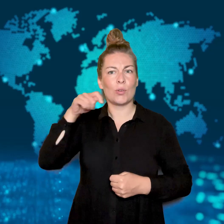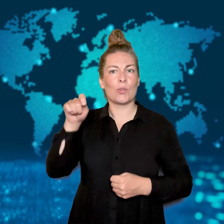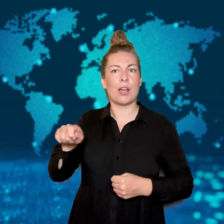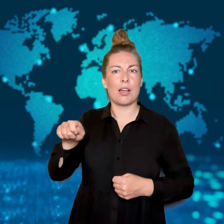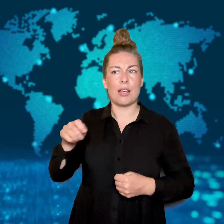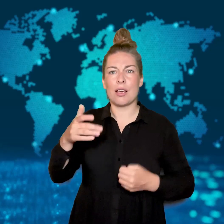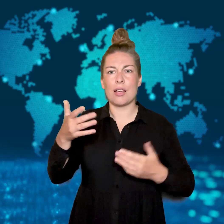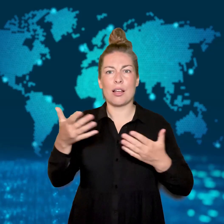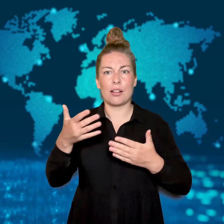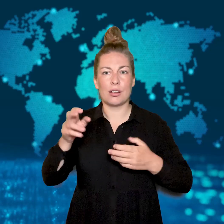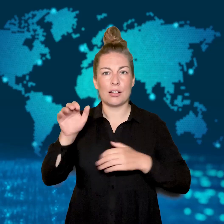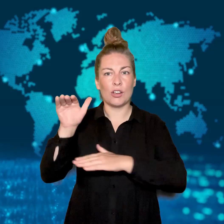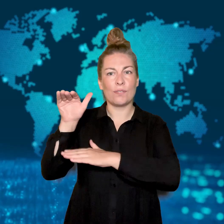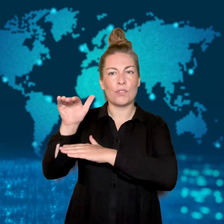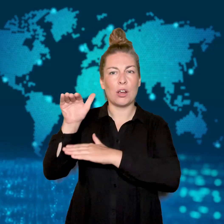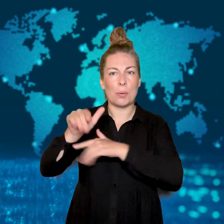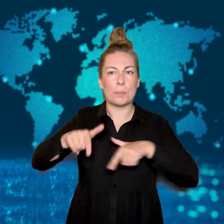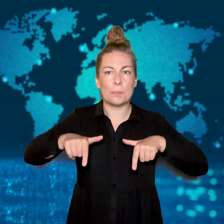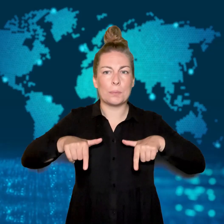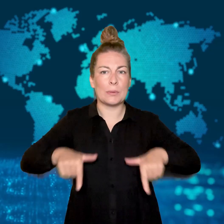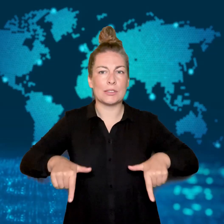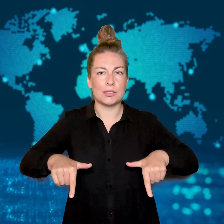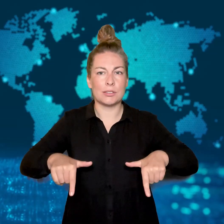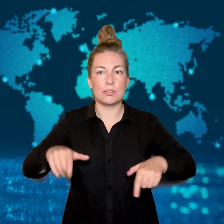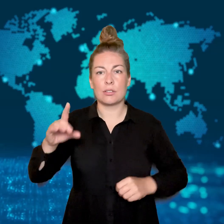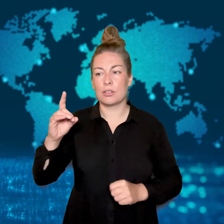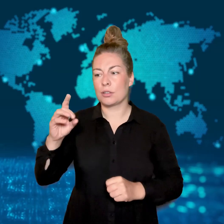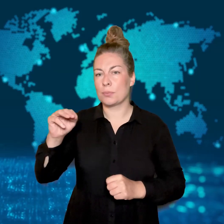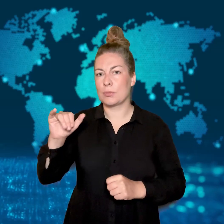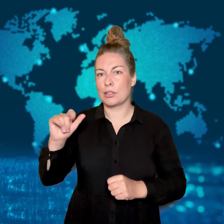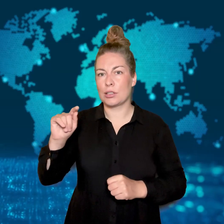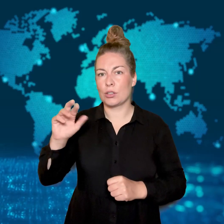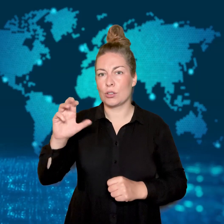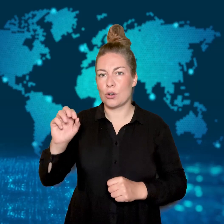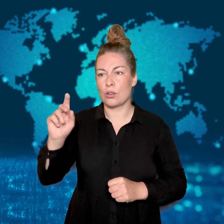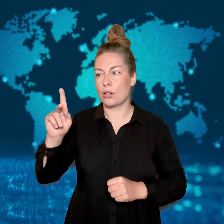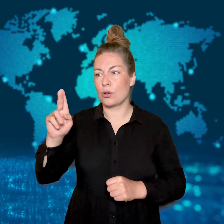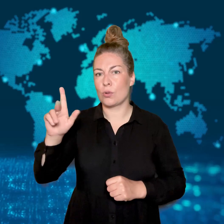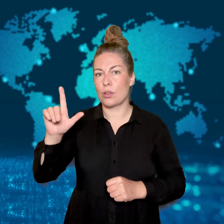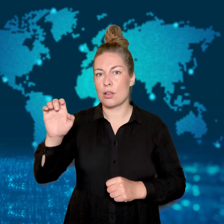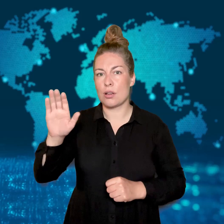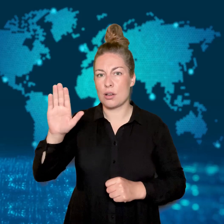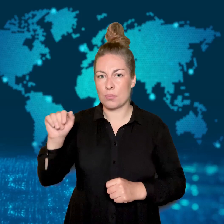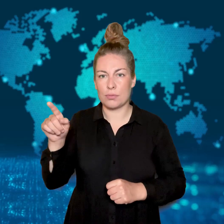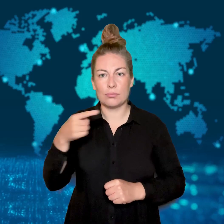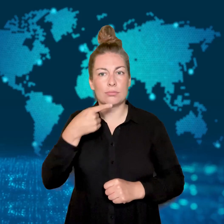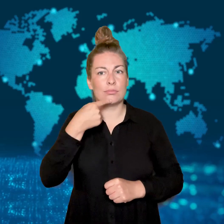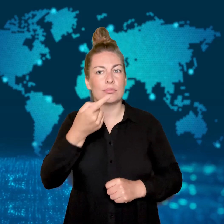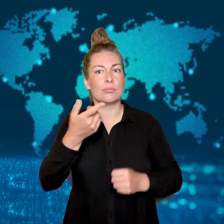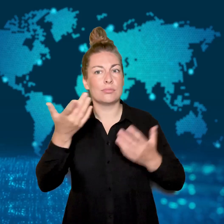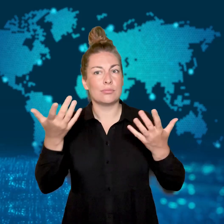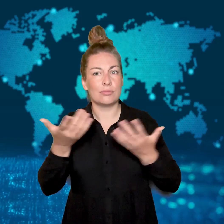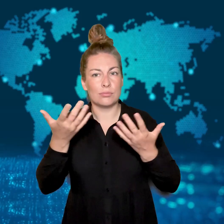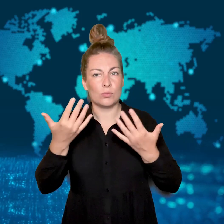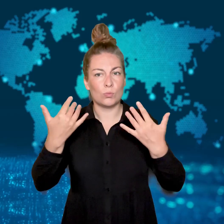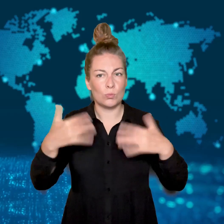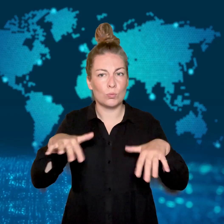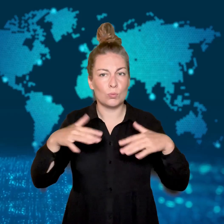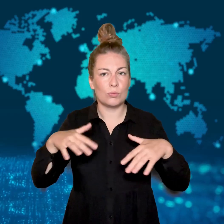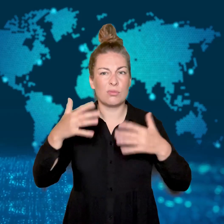The country's troops will be able to advance closer to Russia's trenches.